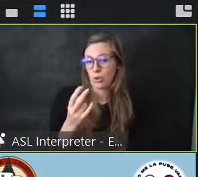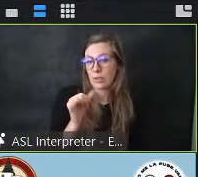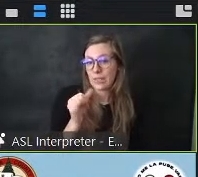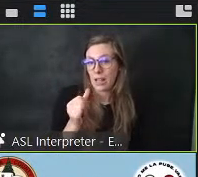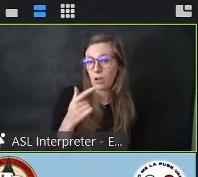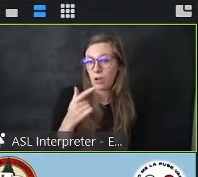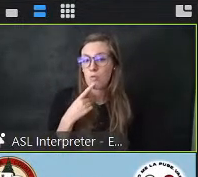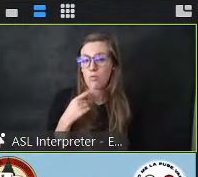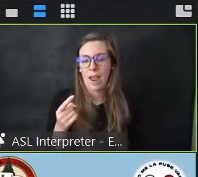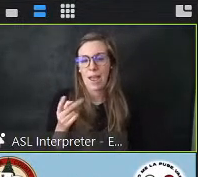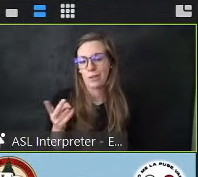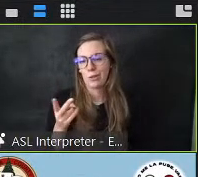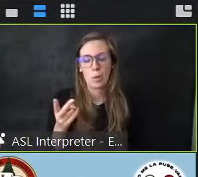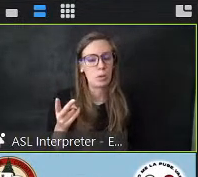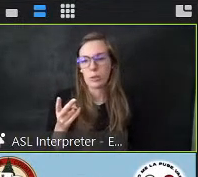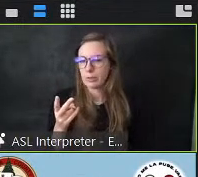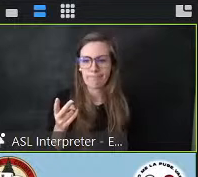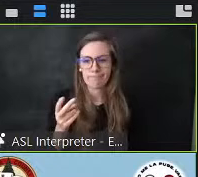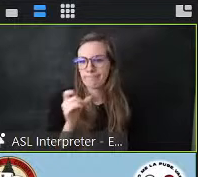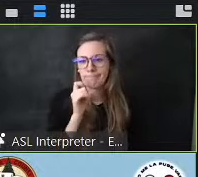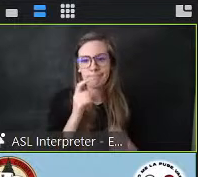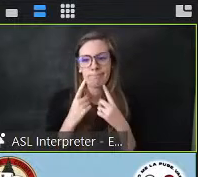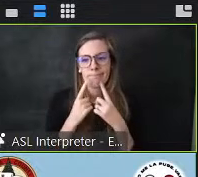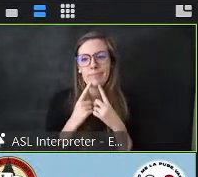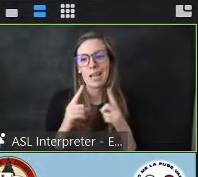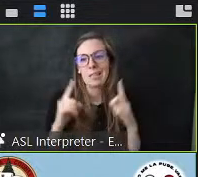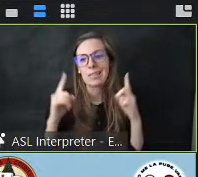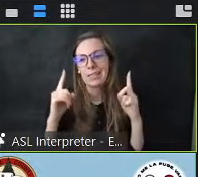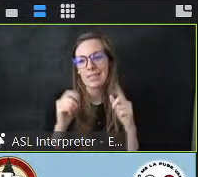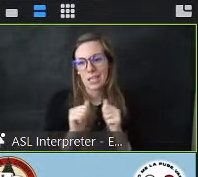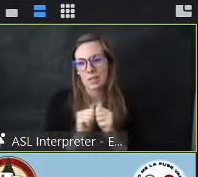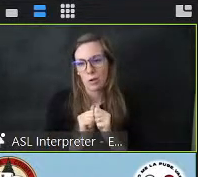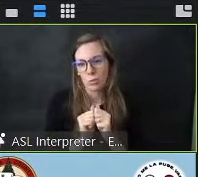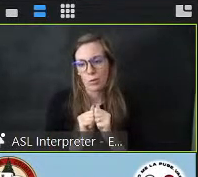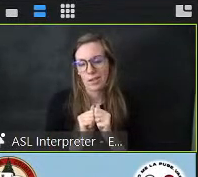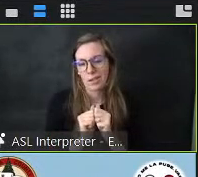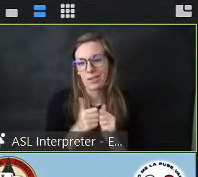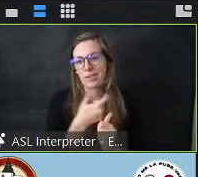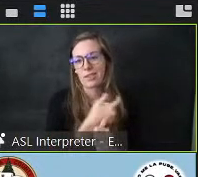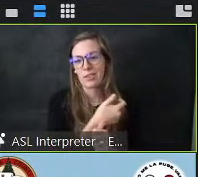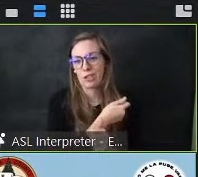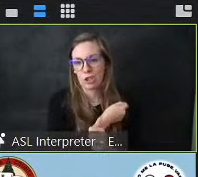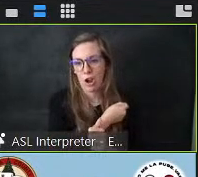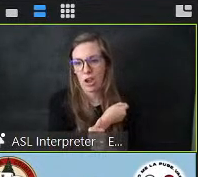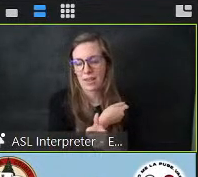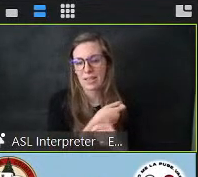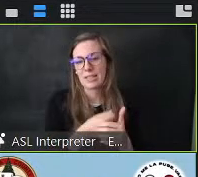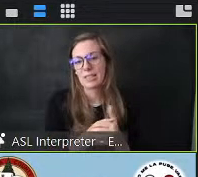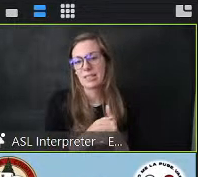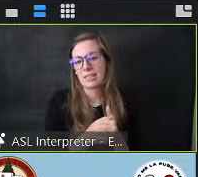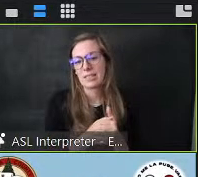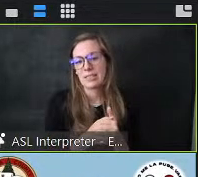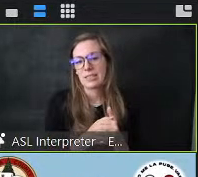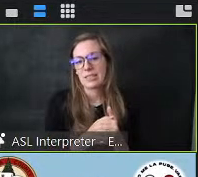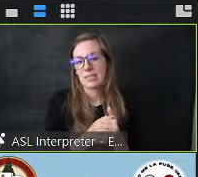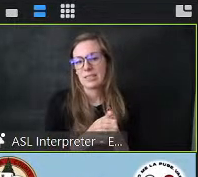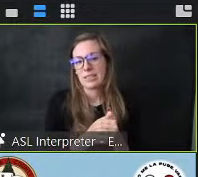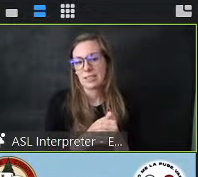Oregon transplant did not have high percentage of antibodies